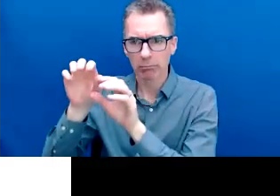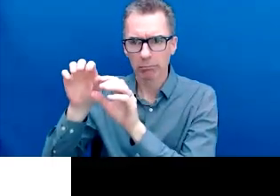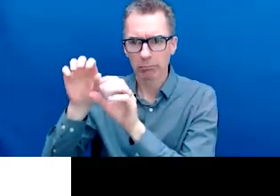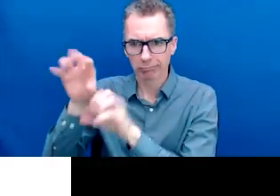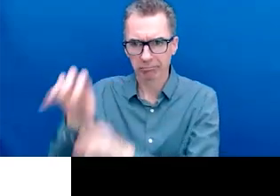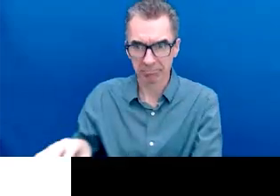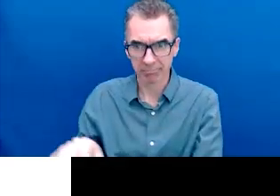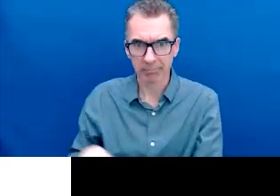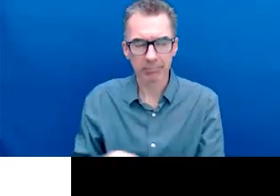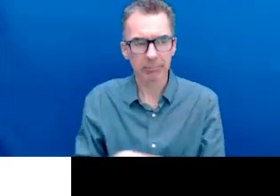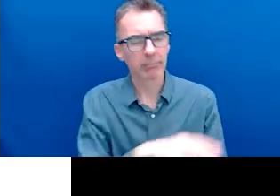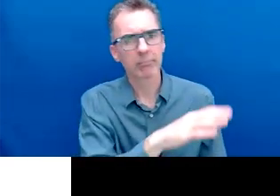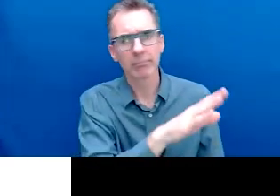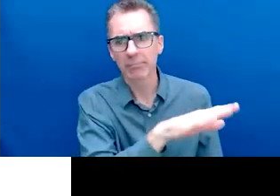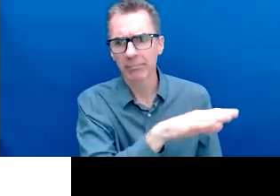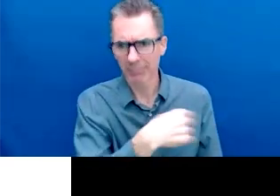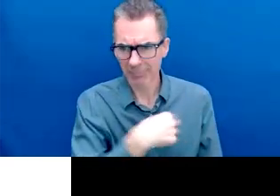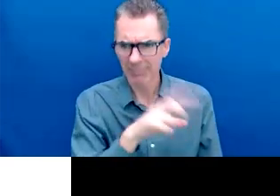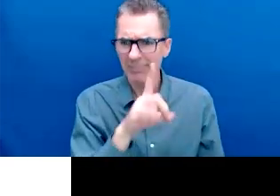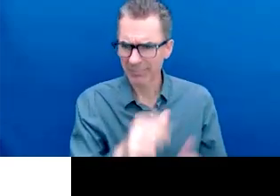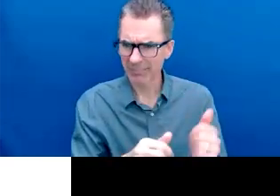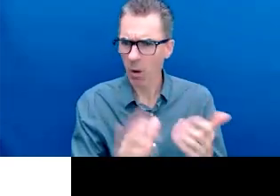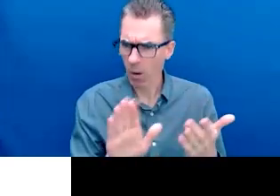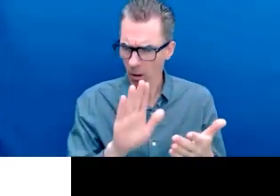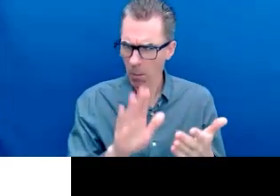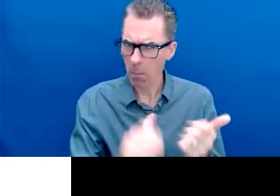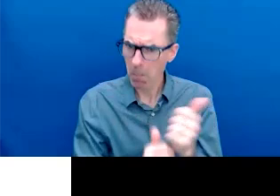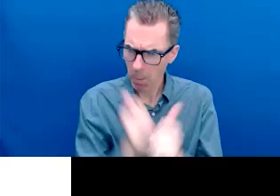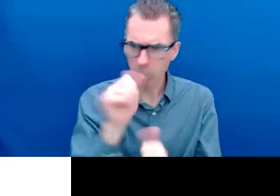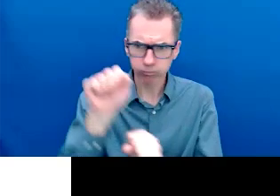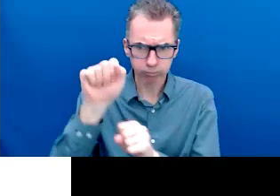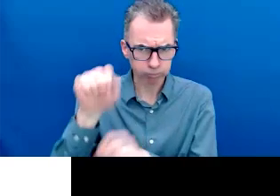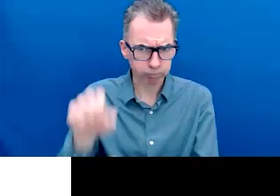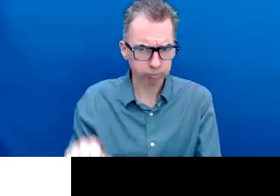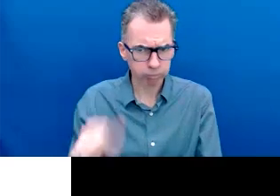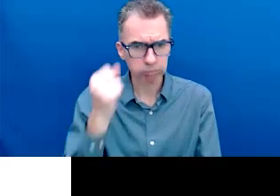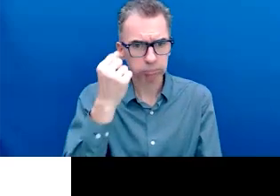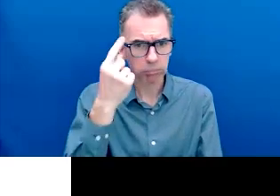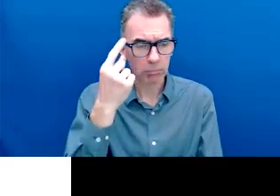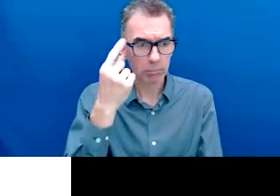Yeah, I think I got everything. Unless someone missed one.